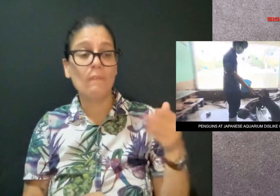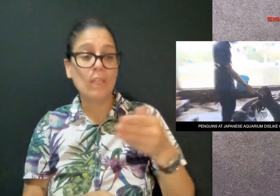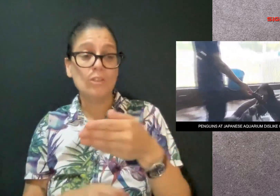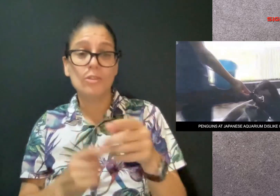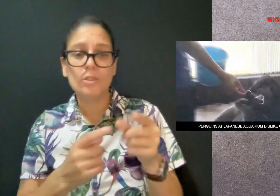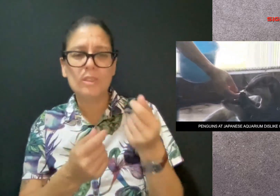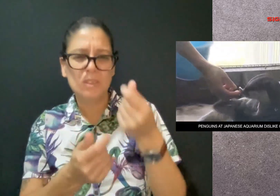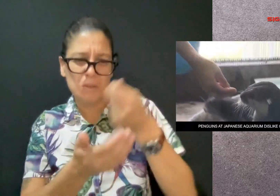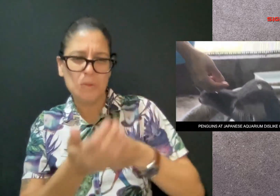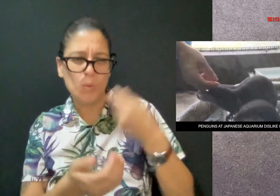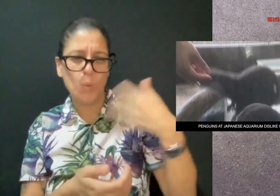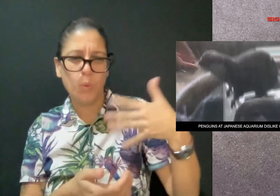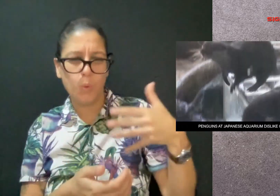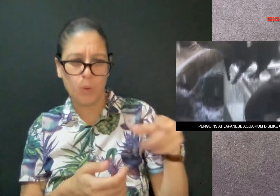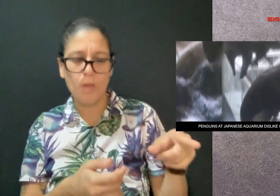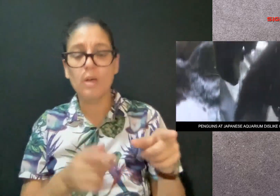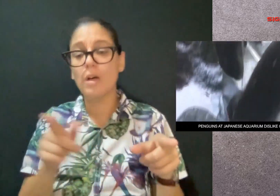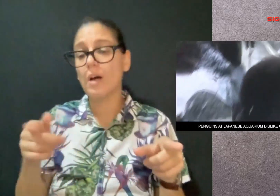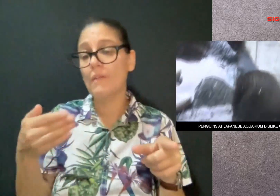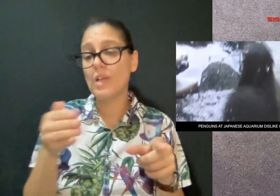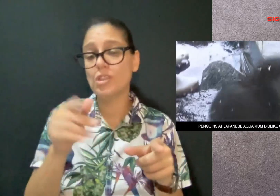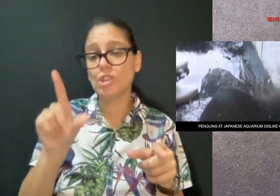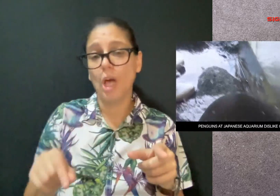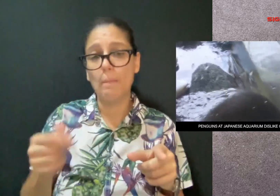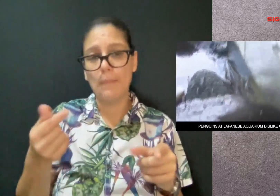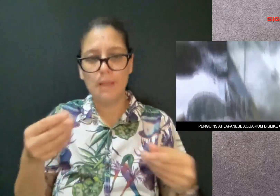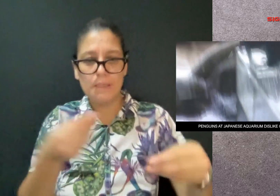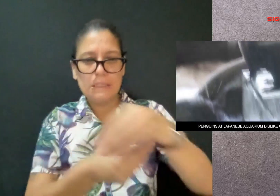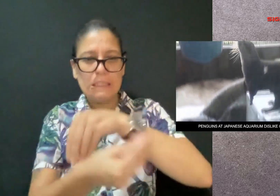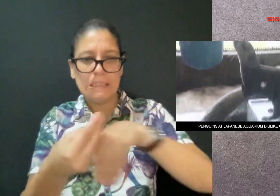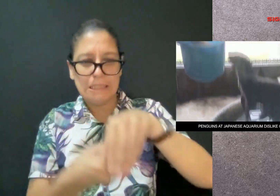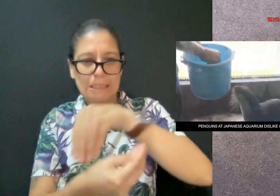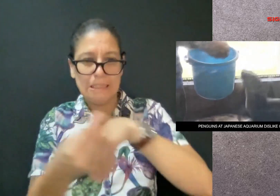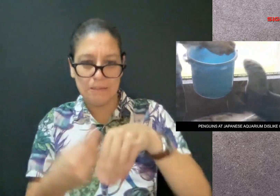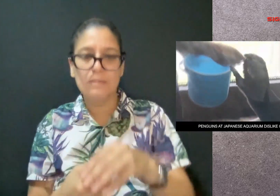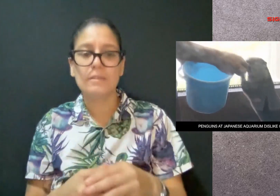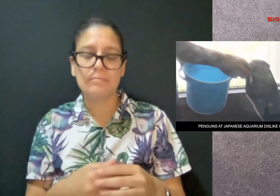so the aquarium decided to mix the expensive fish with the cheaper fish